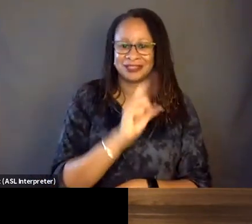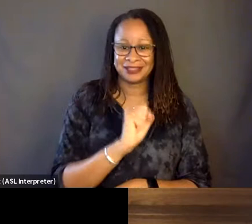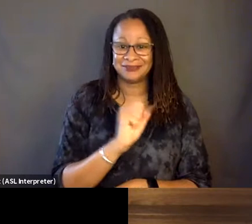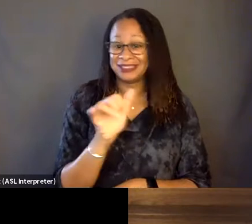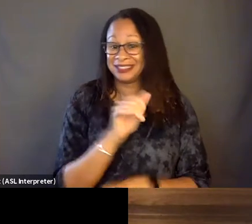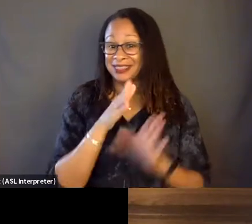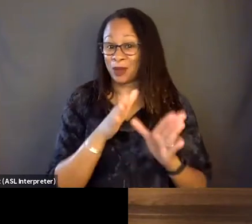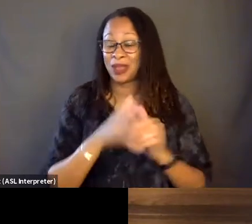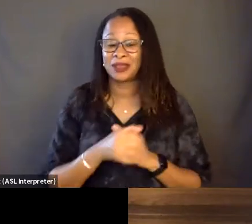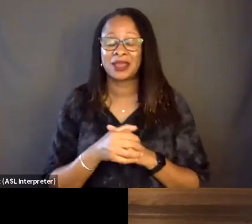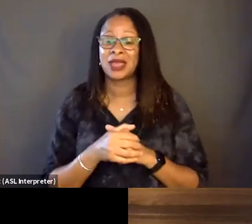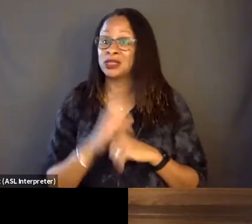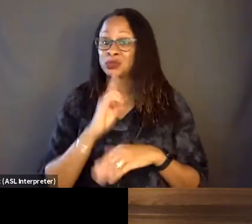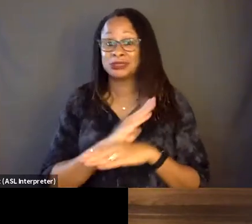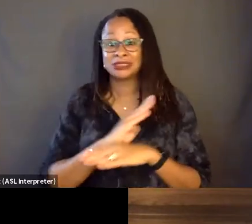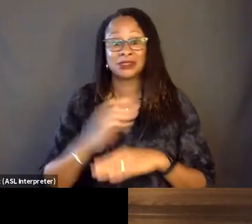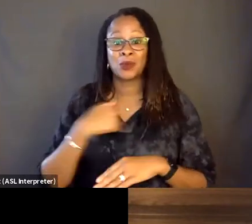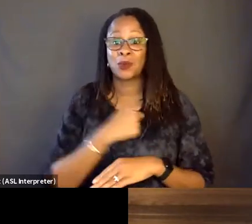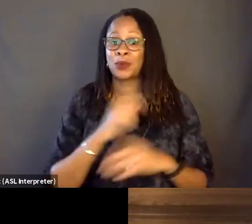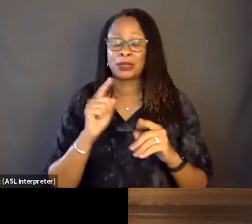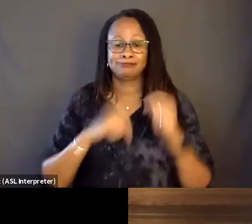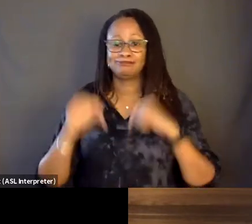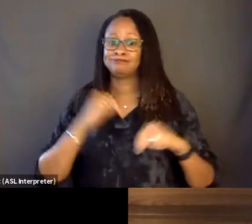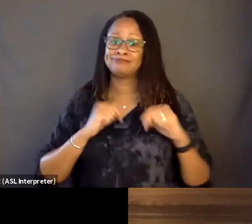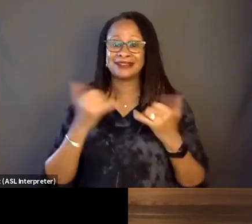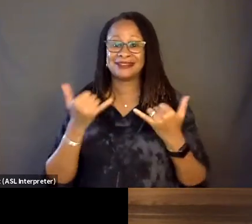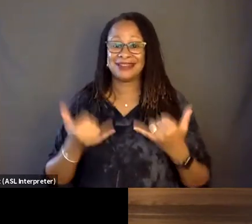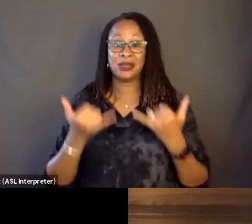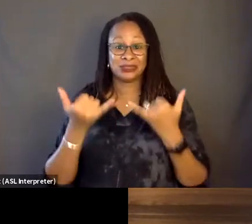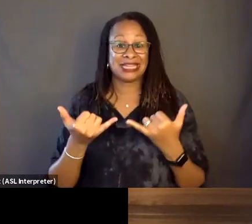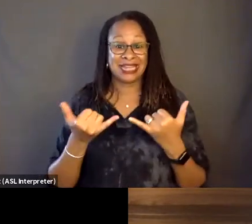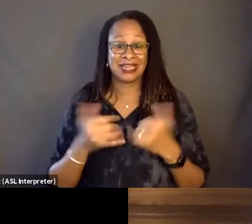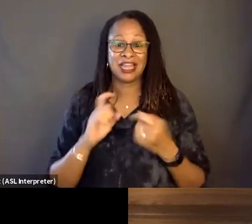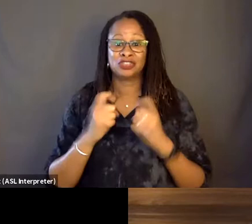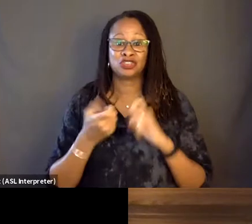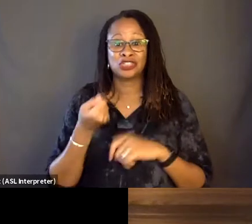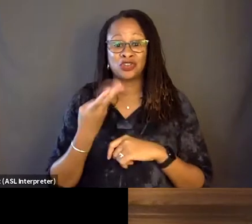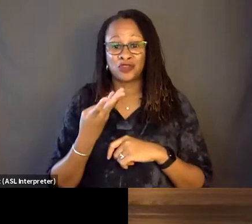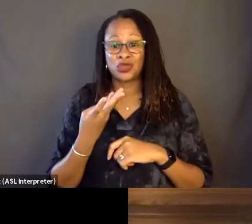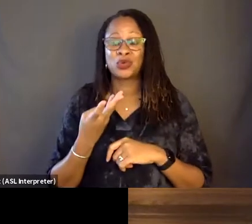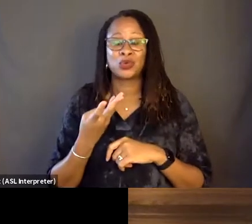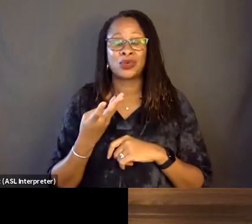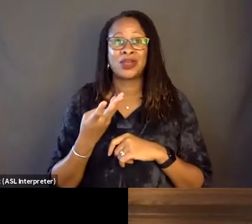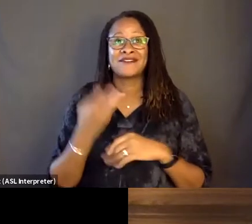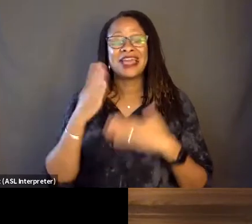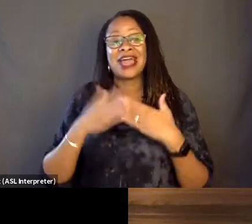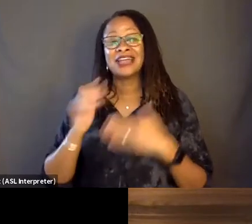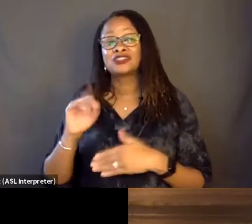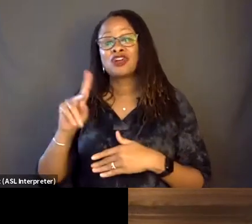I mean literally, we were going back right now, today, to change a couple of the end cards because the Saudis,